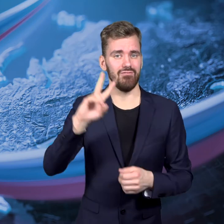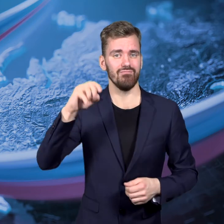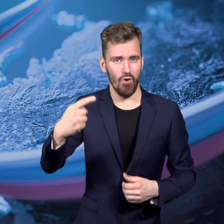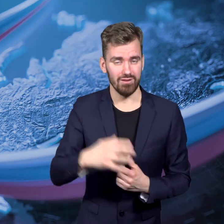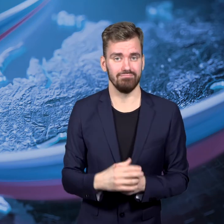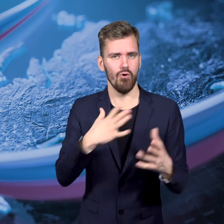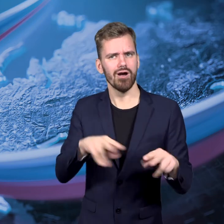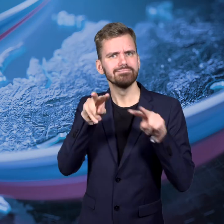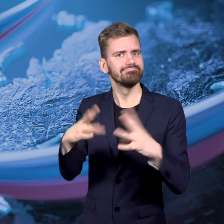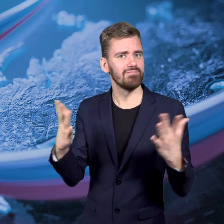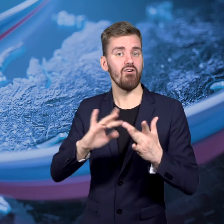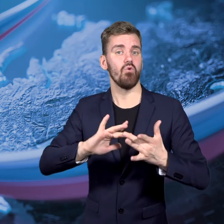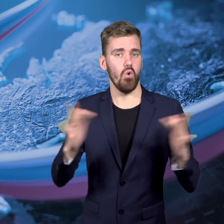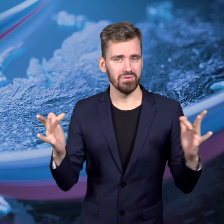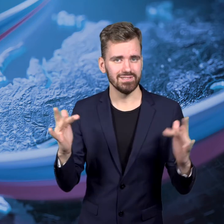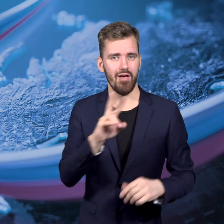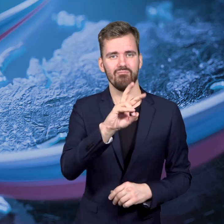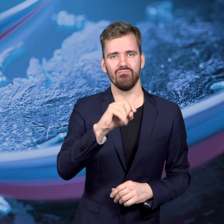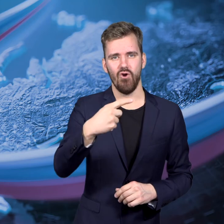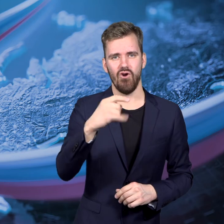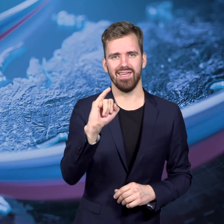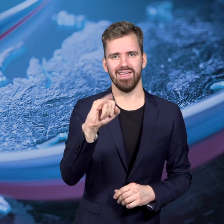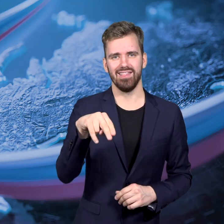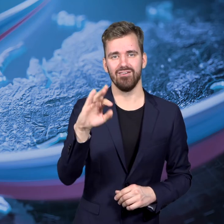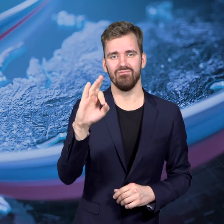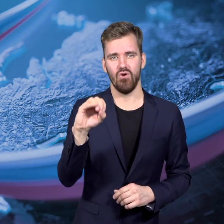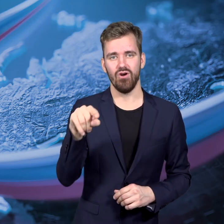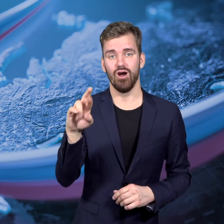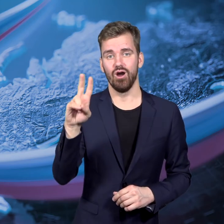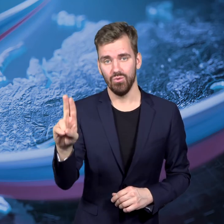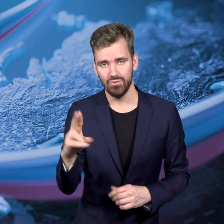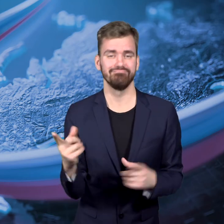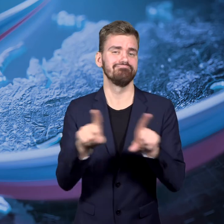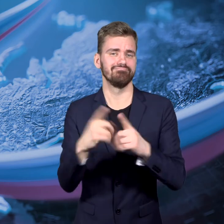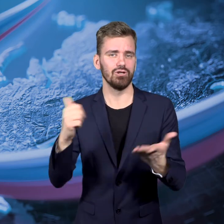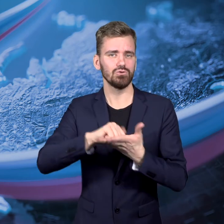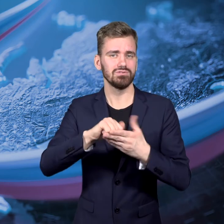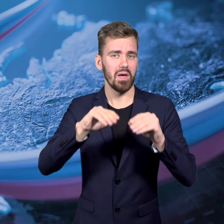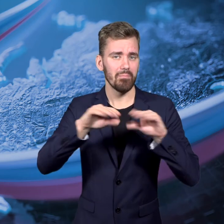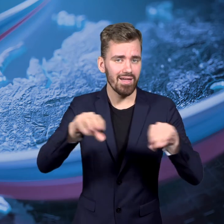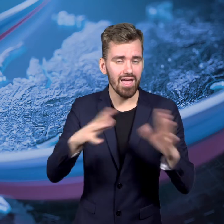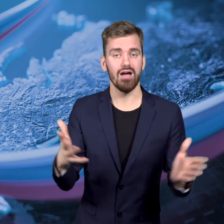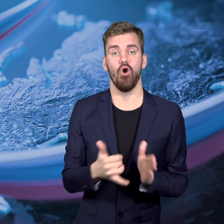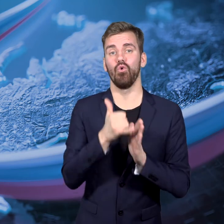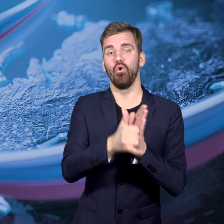follow our news on the website VOGINFO.RU , in social networks and